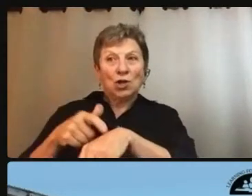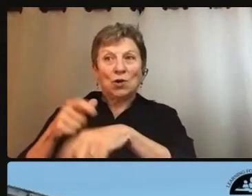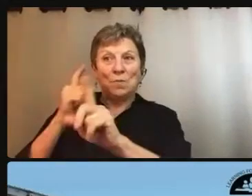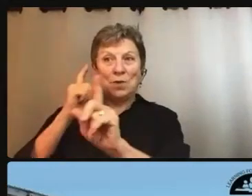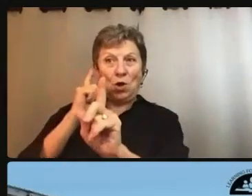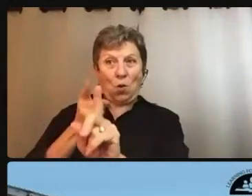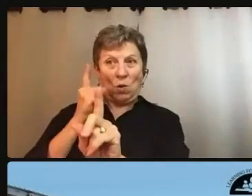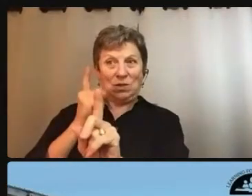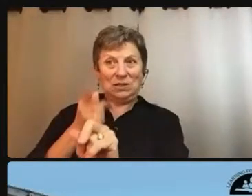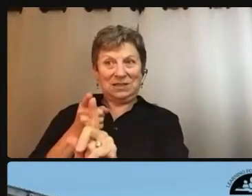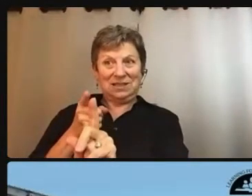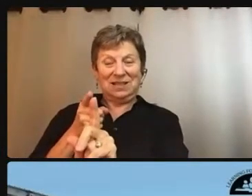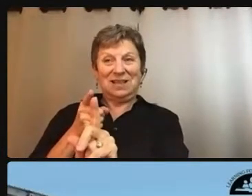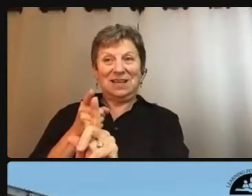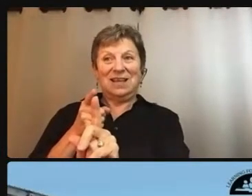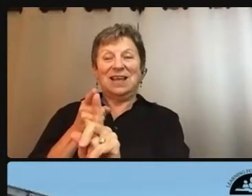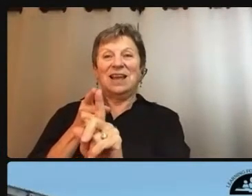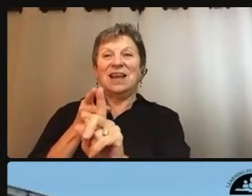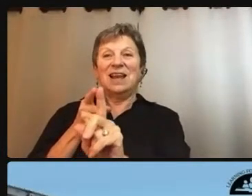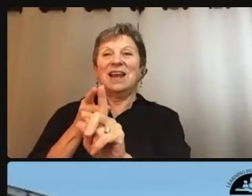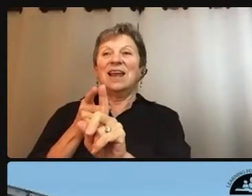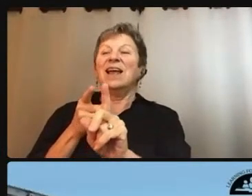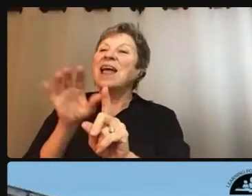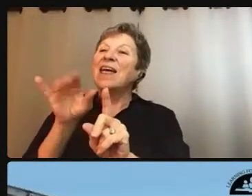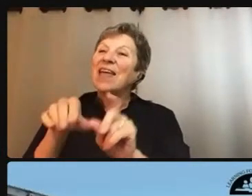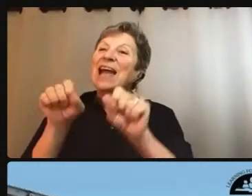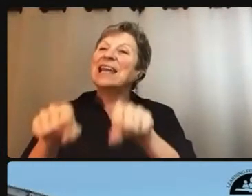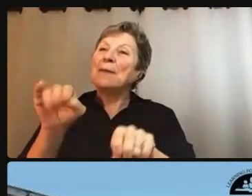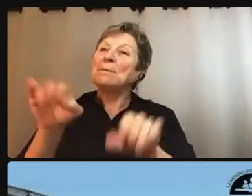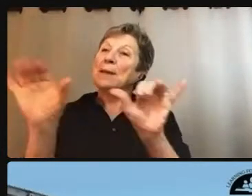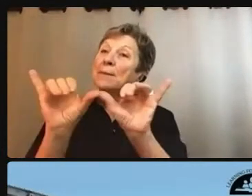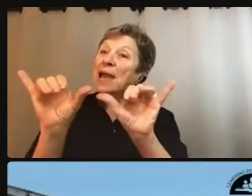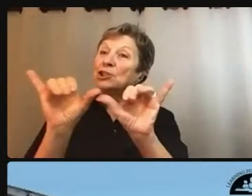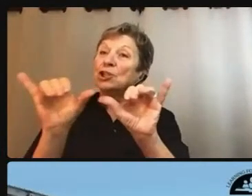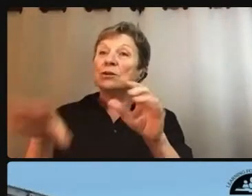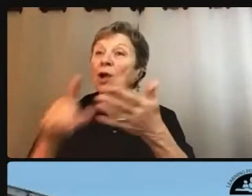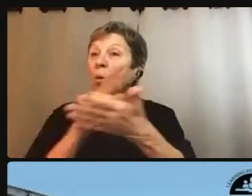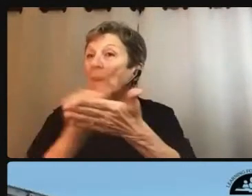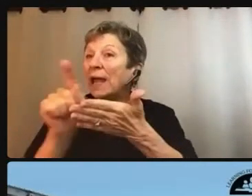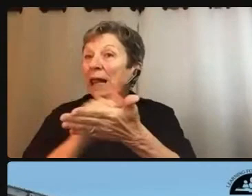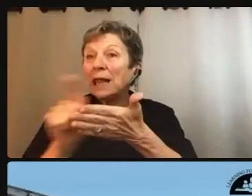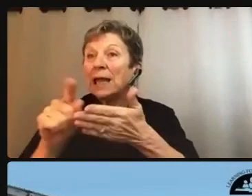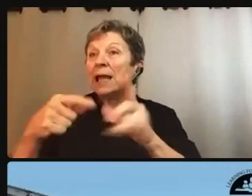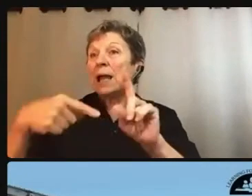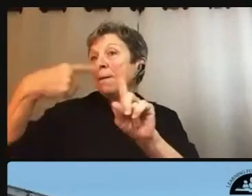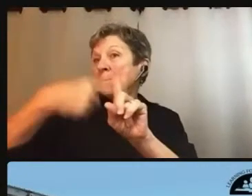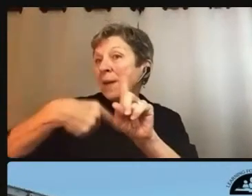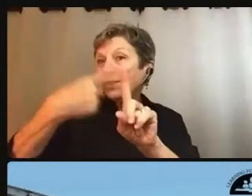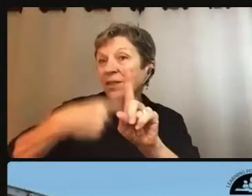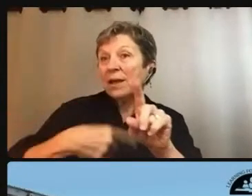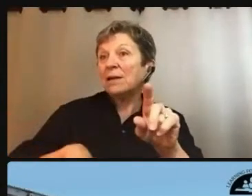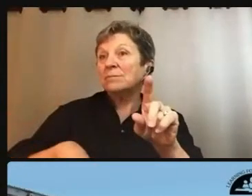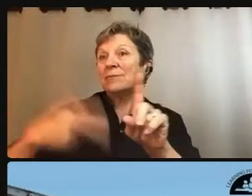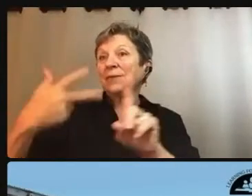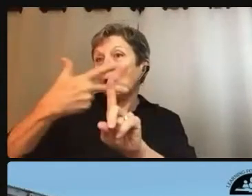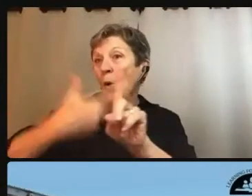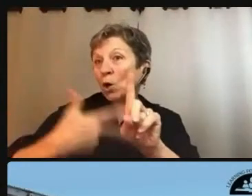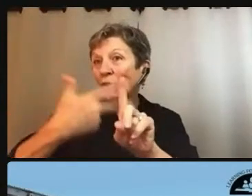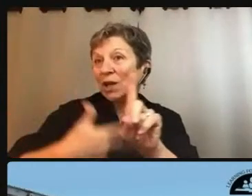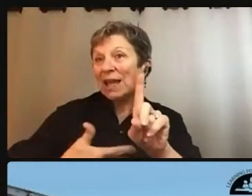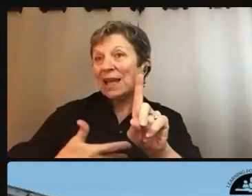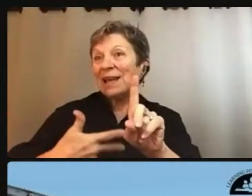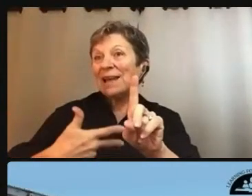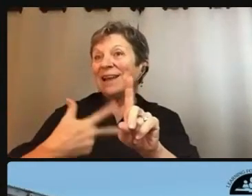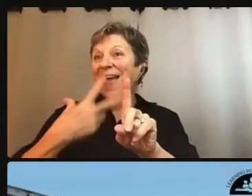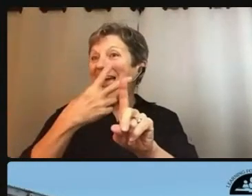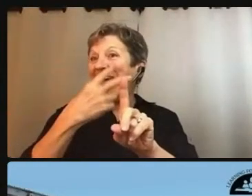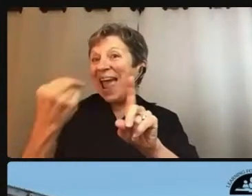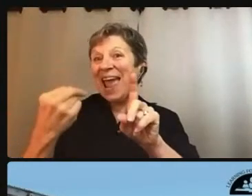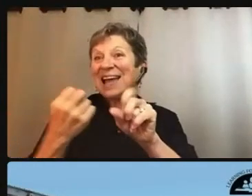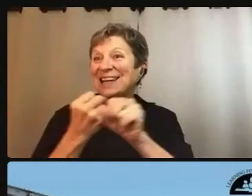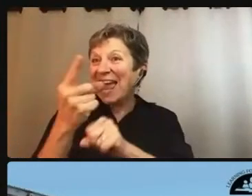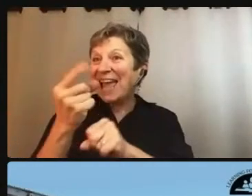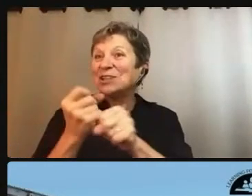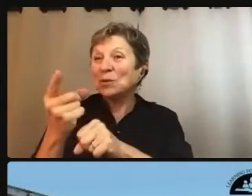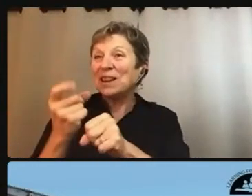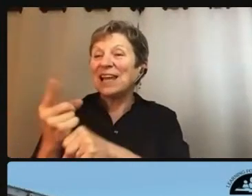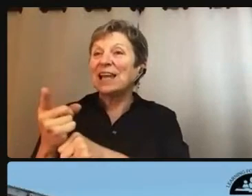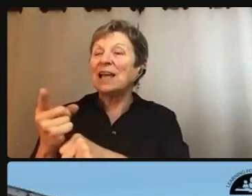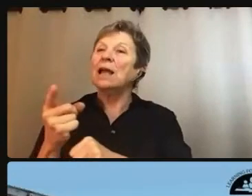THESE SHORT TERM AND LONG TERM